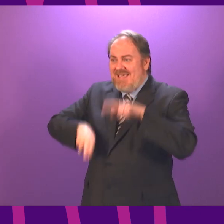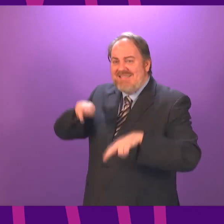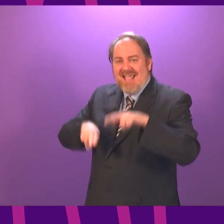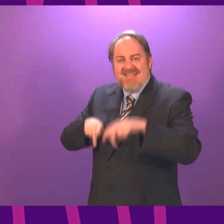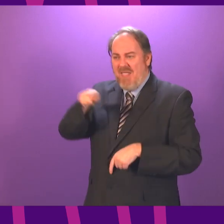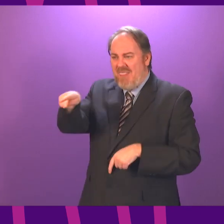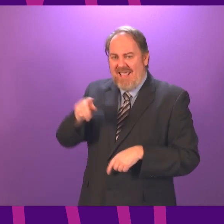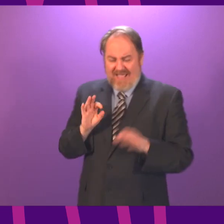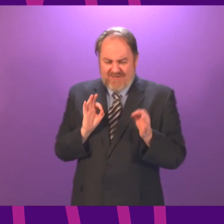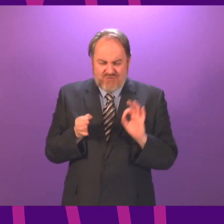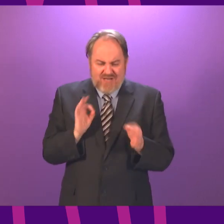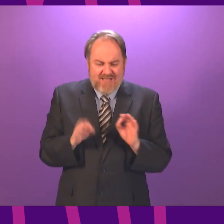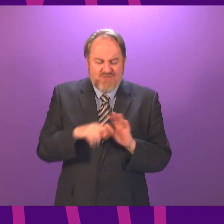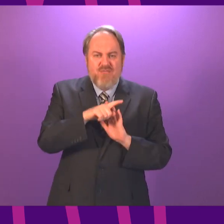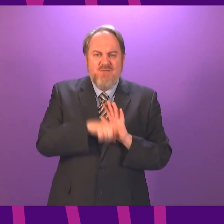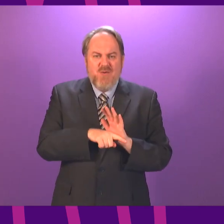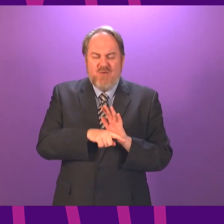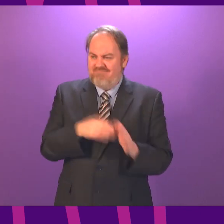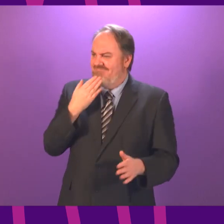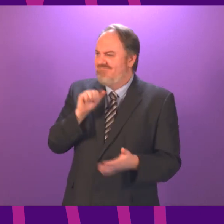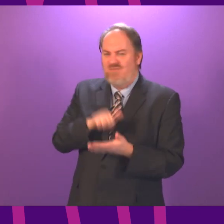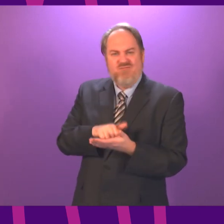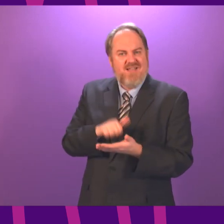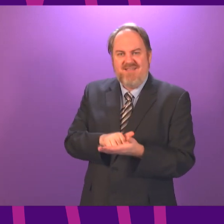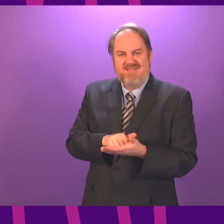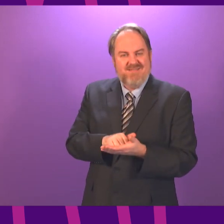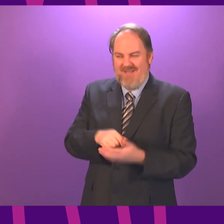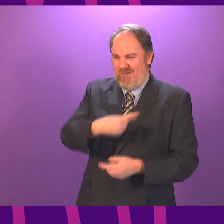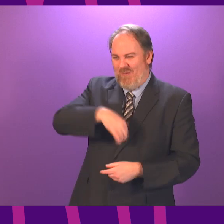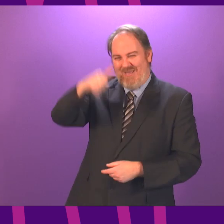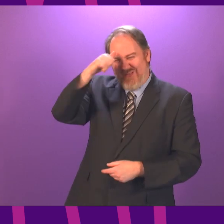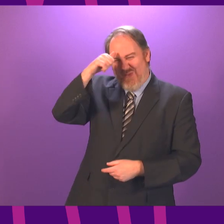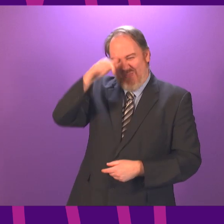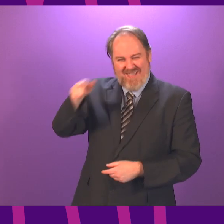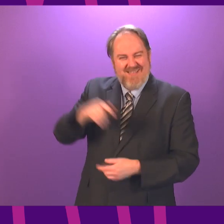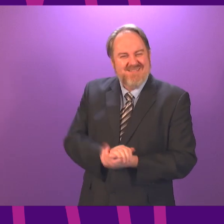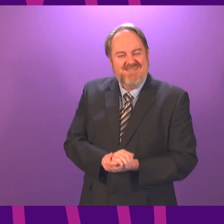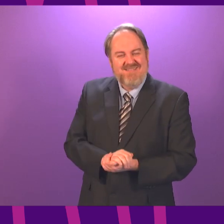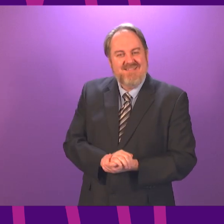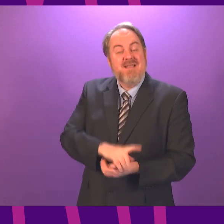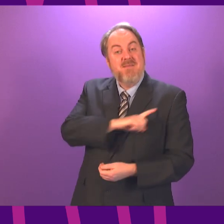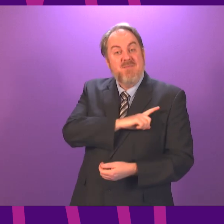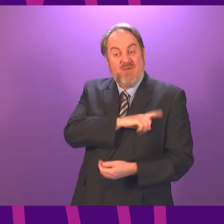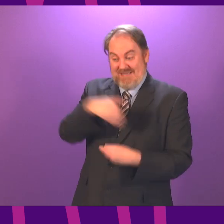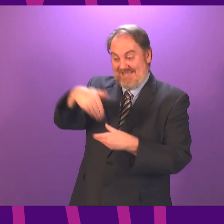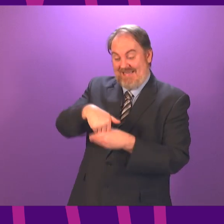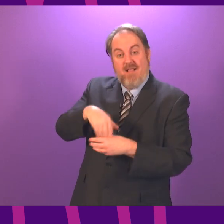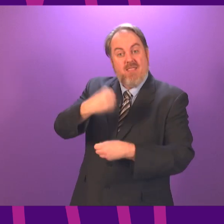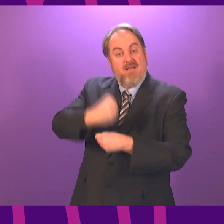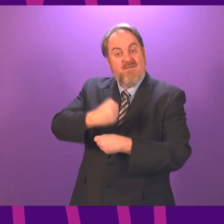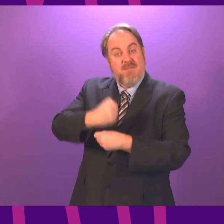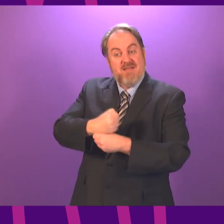OECD report. We all know that, because it is in the Government’s documents that we